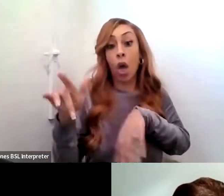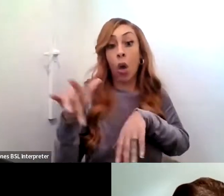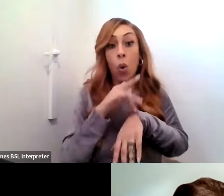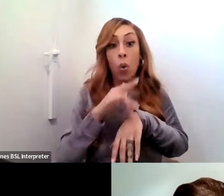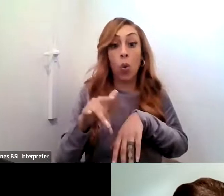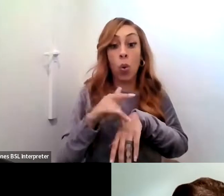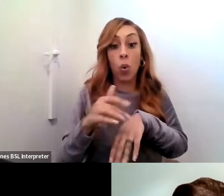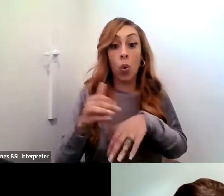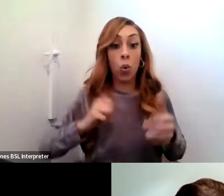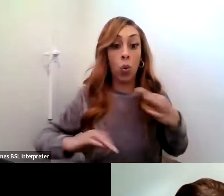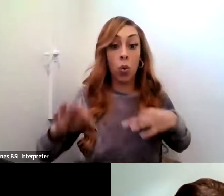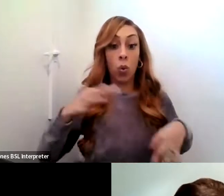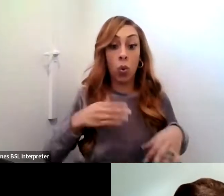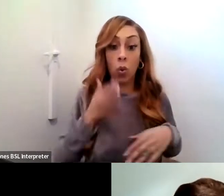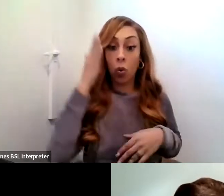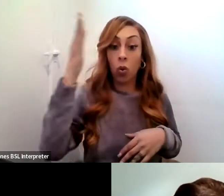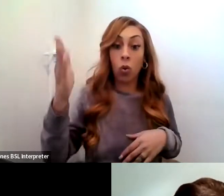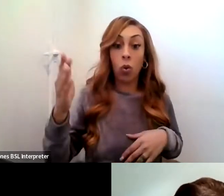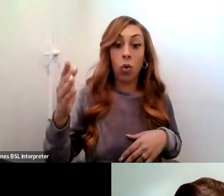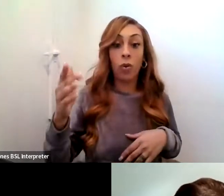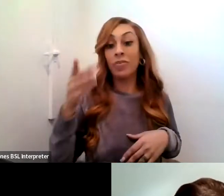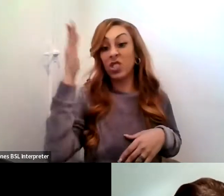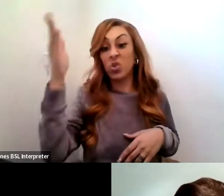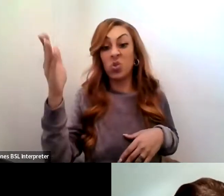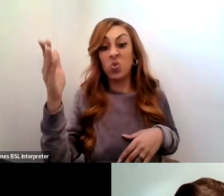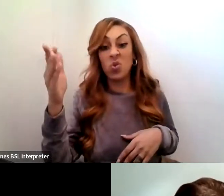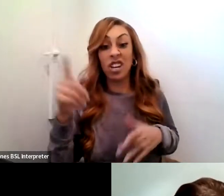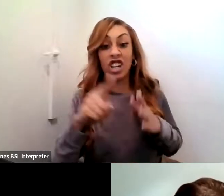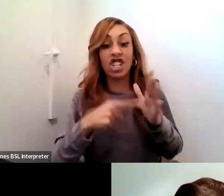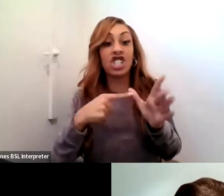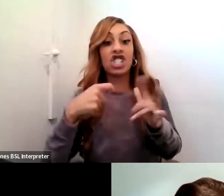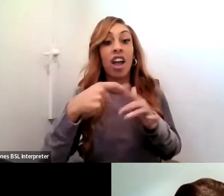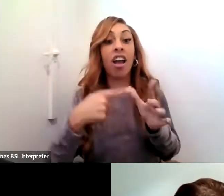to Jakarta without me, and there was an entire audience in Jakarta